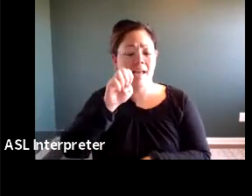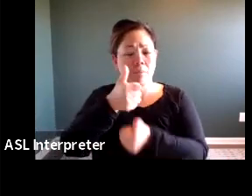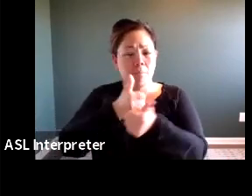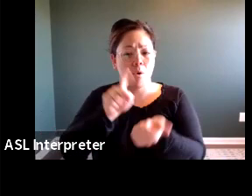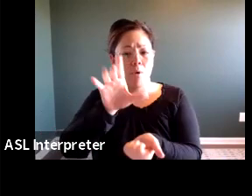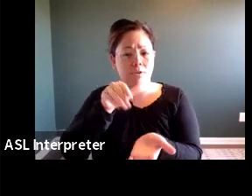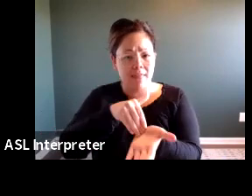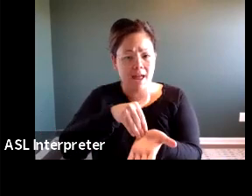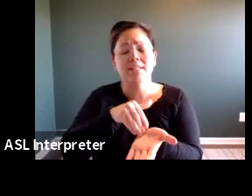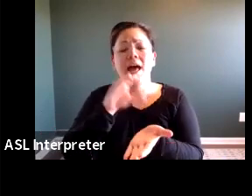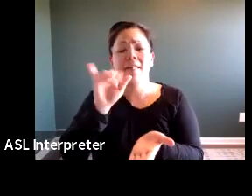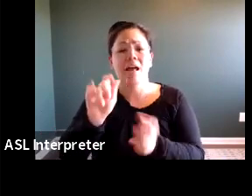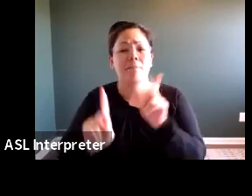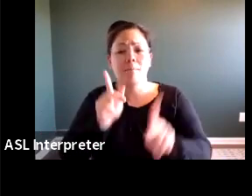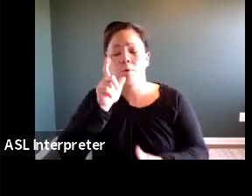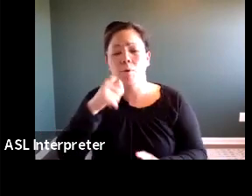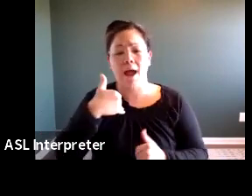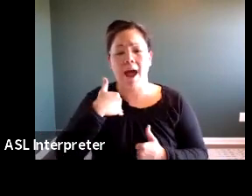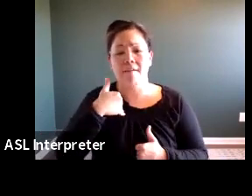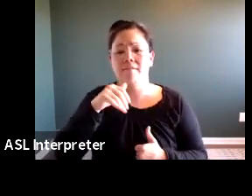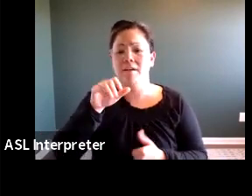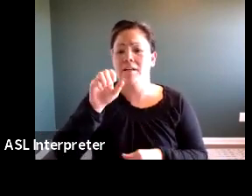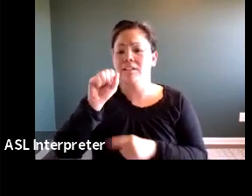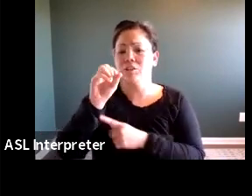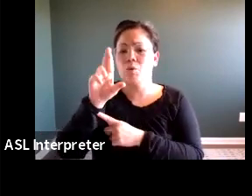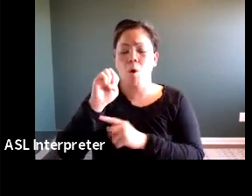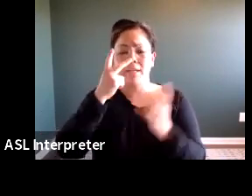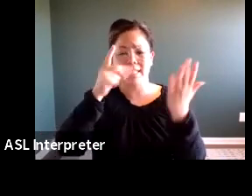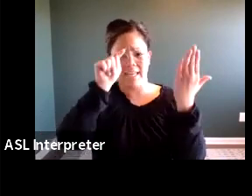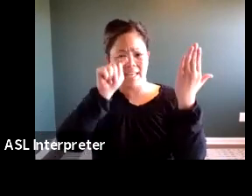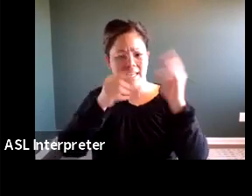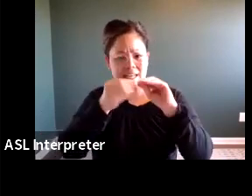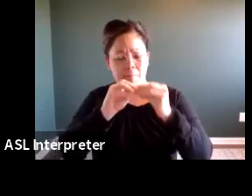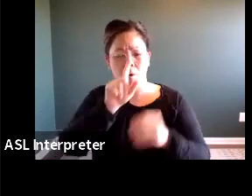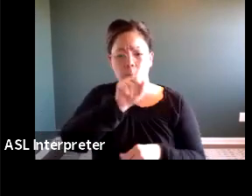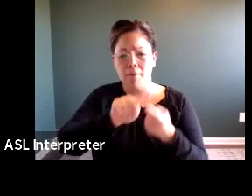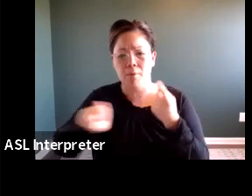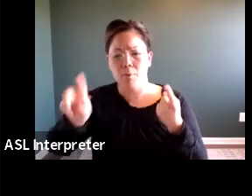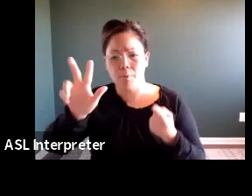And that's for people who have a score of three. The little triangles represent in those counties,